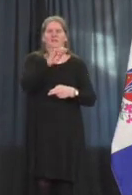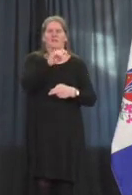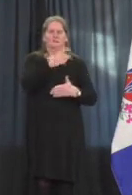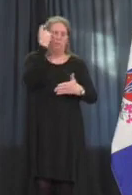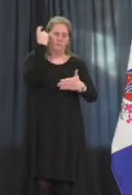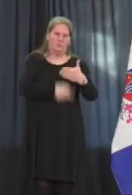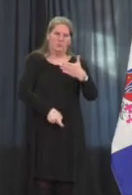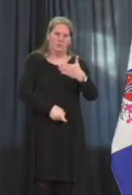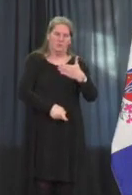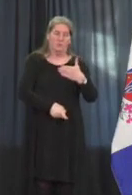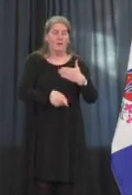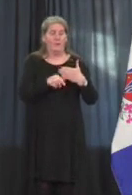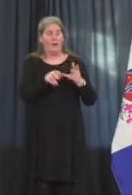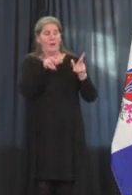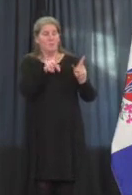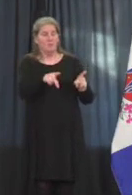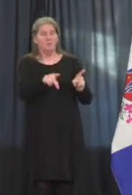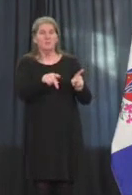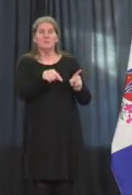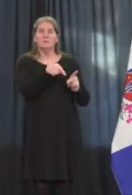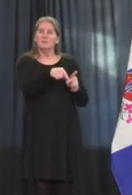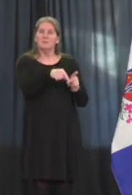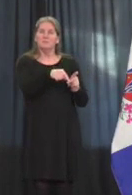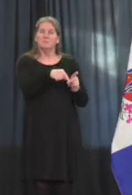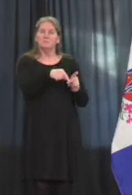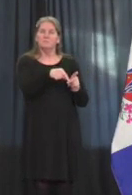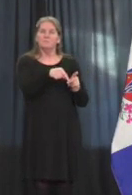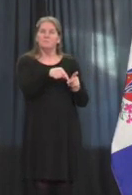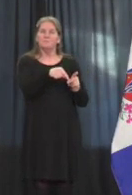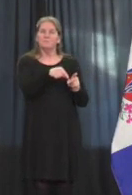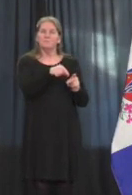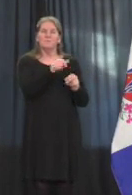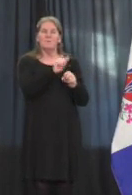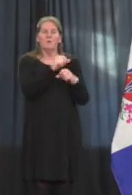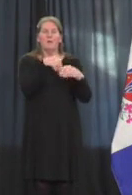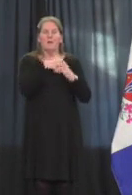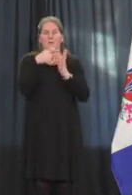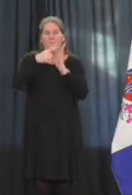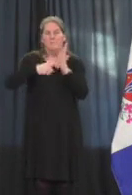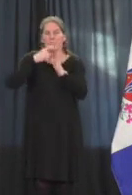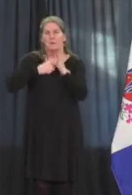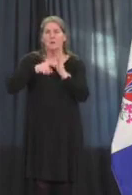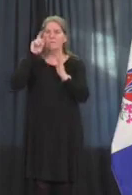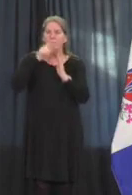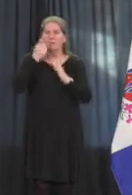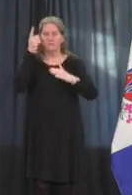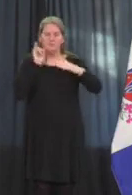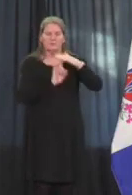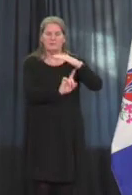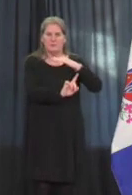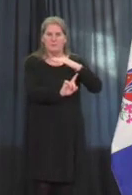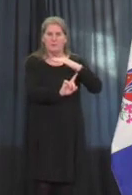INDIVIDUAL WORKING IN A MINING INDUSTRY MUST SELF-ISOLATE IN A PLACE OTHER THAN A MINE OR A